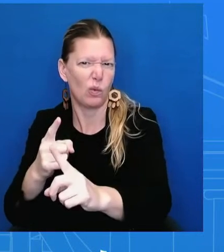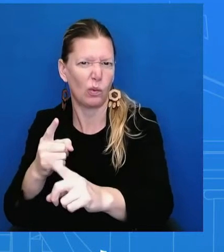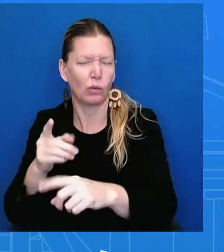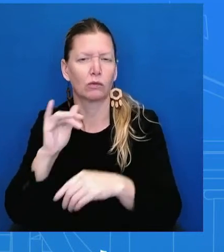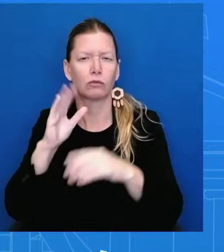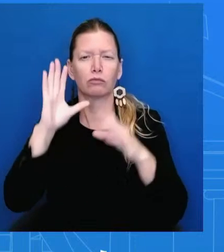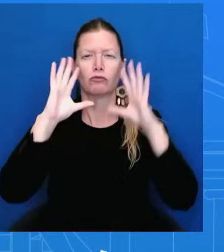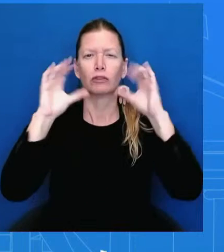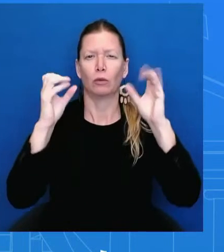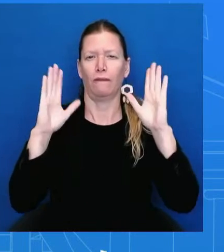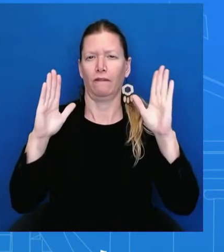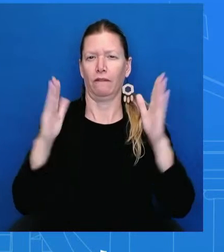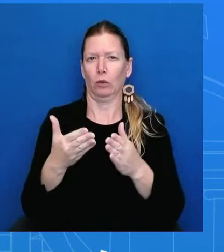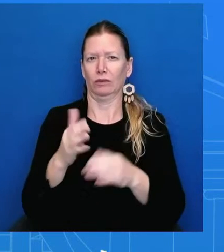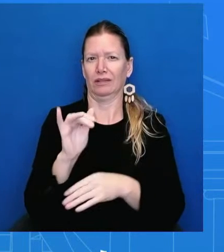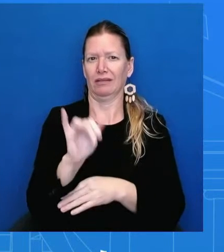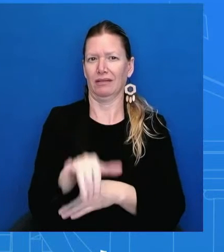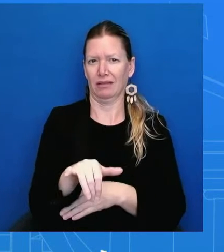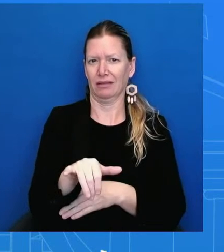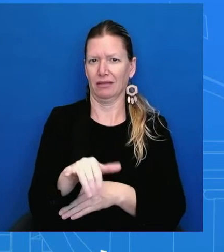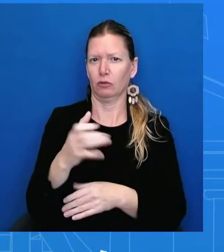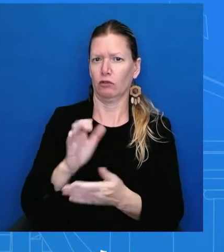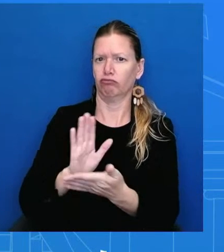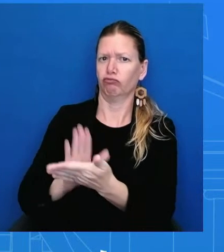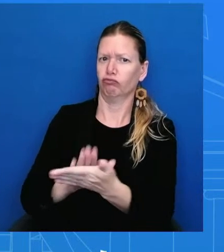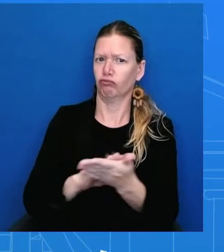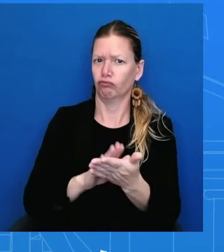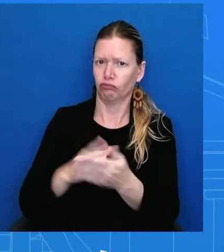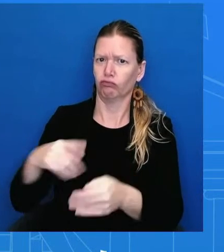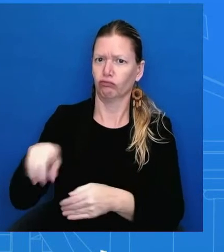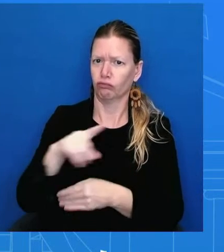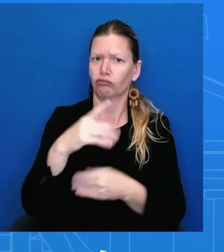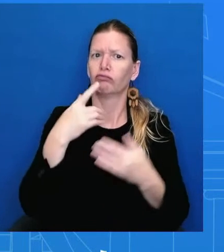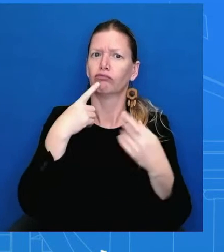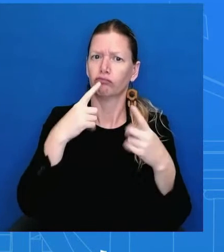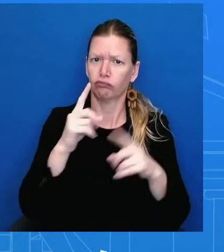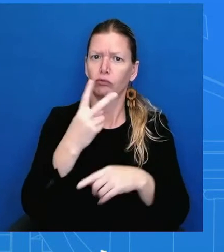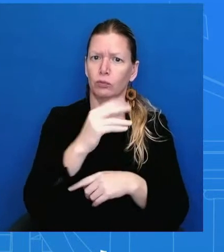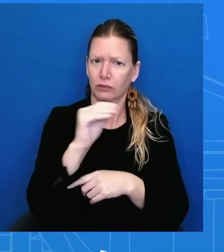that those who haven't still has- -- they still have some work to do. On "win," I -- I think we've been consistent about this.